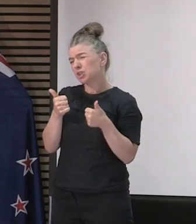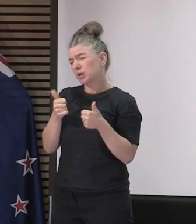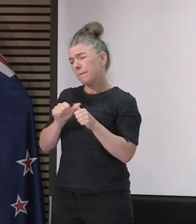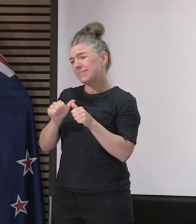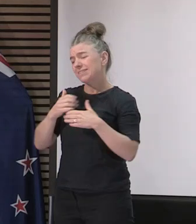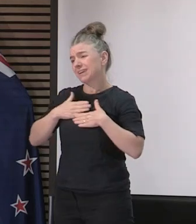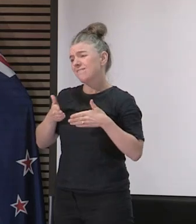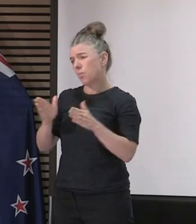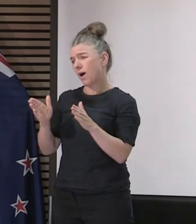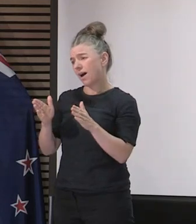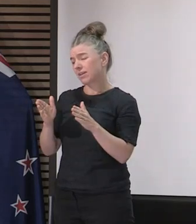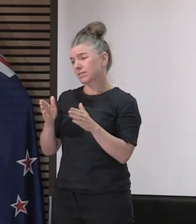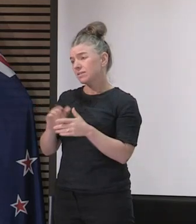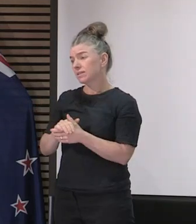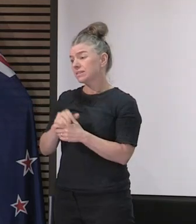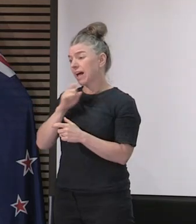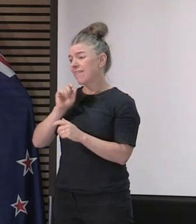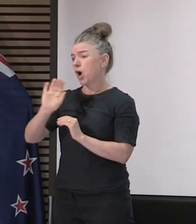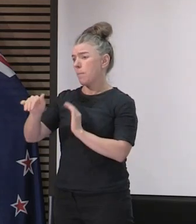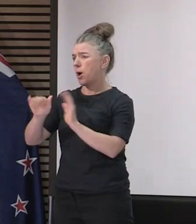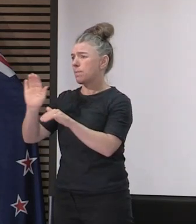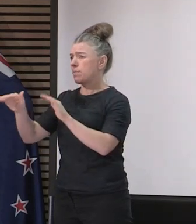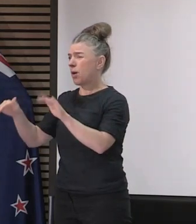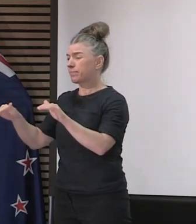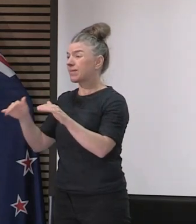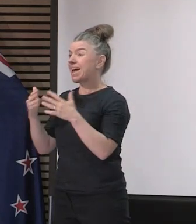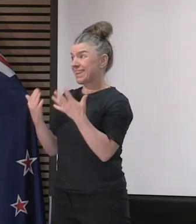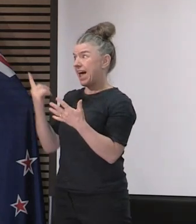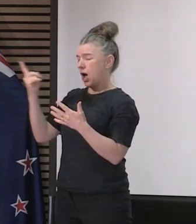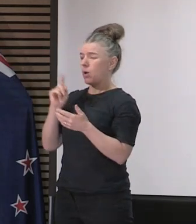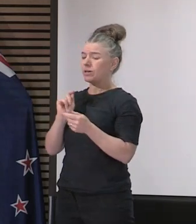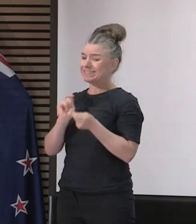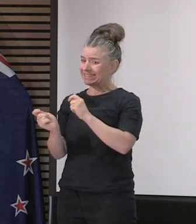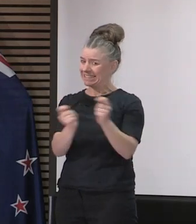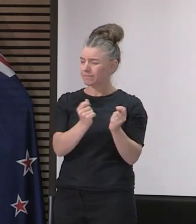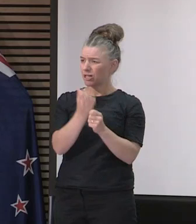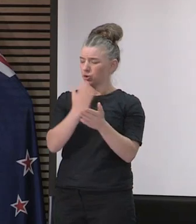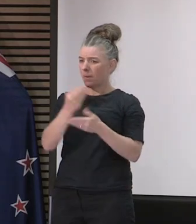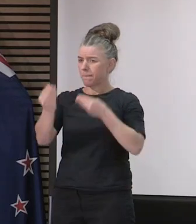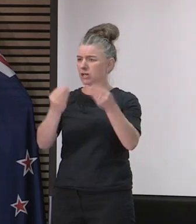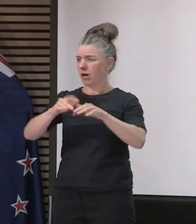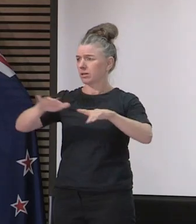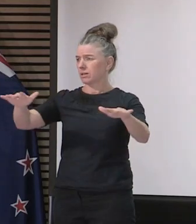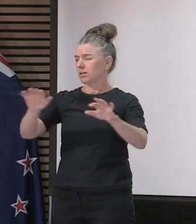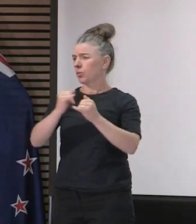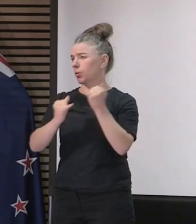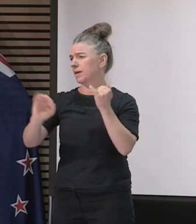that is something that they will manage there. It is appropriate they have taken a precautionary approach and I